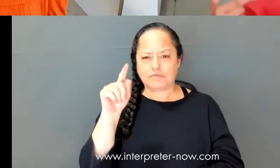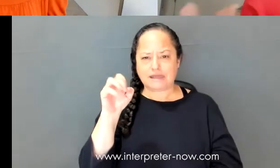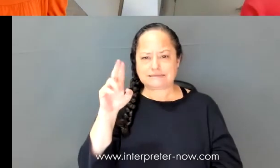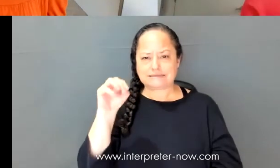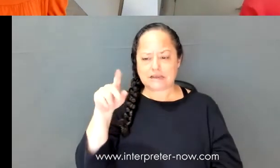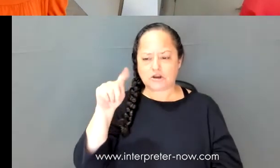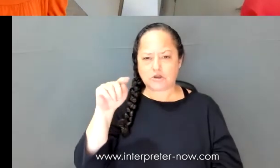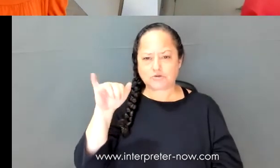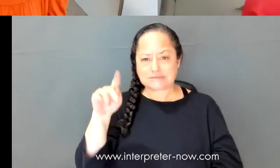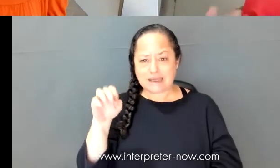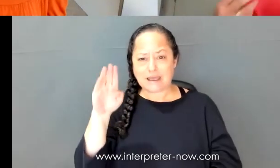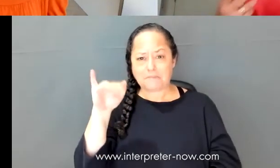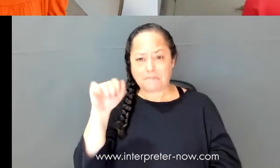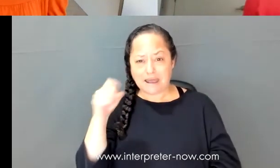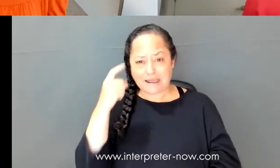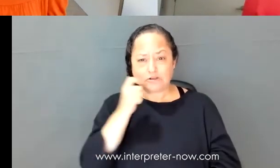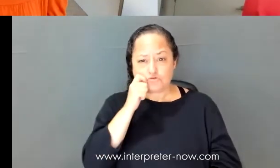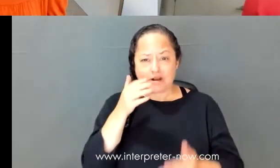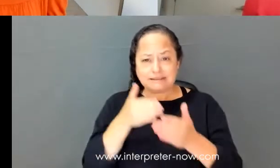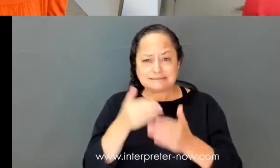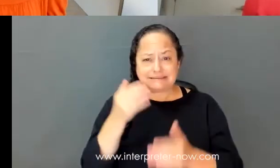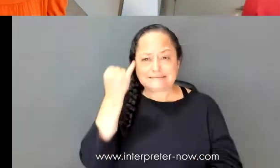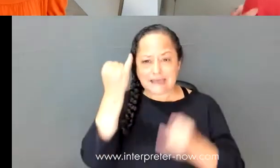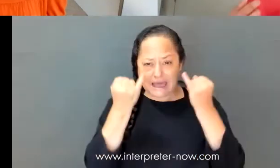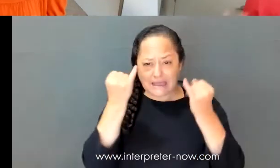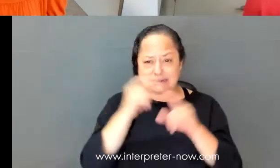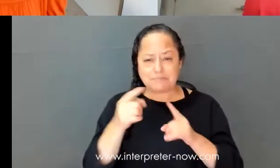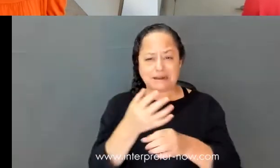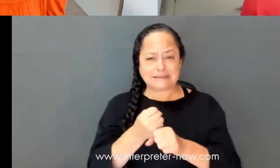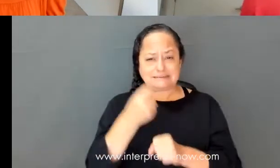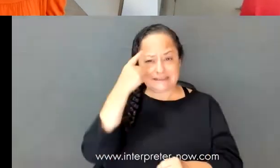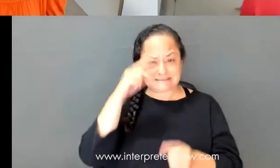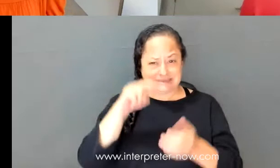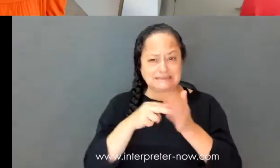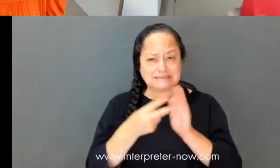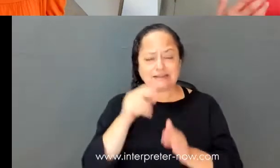biases, those racist ideas, but it takes intention. And that's what an inclusion mindset is.